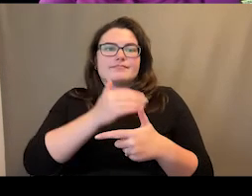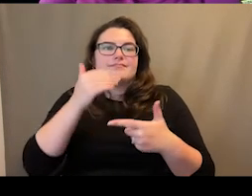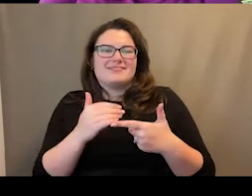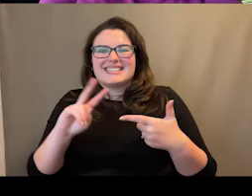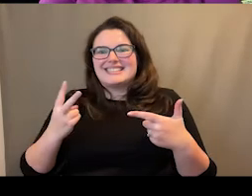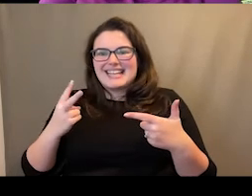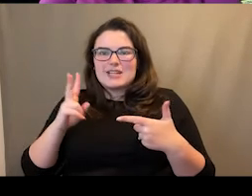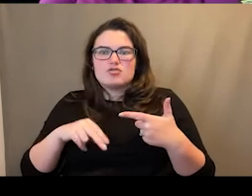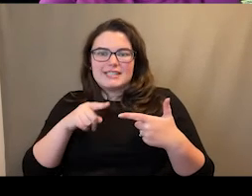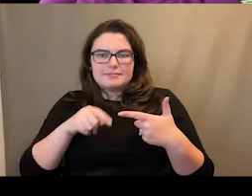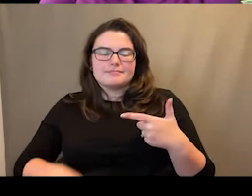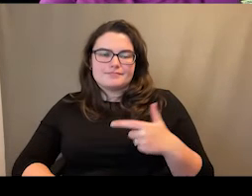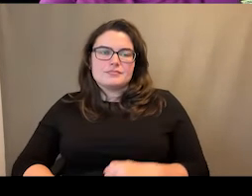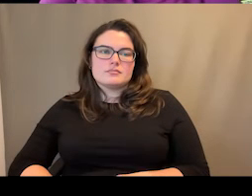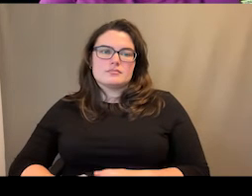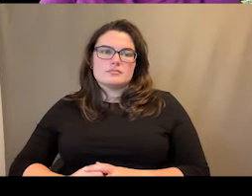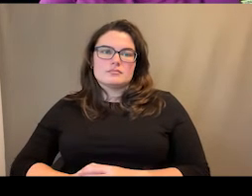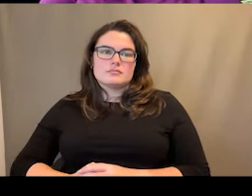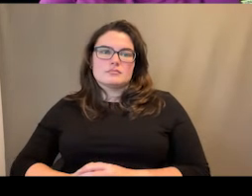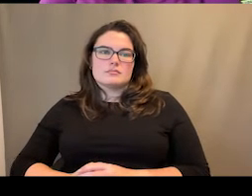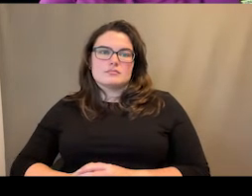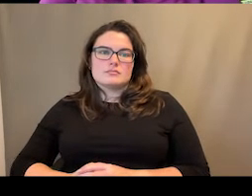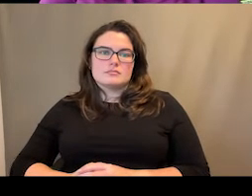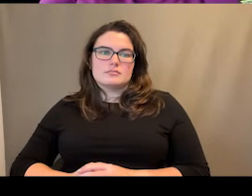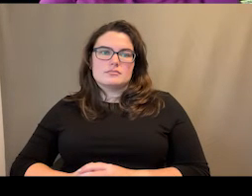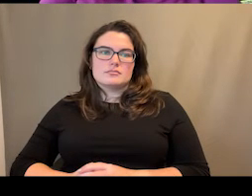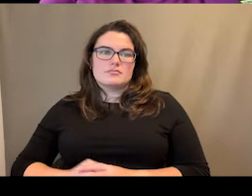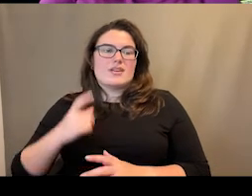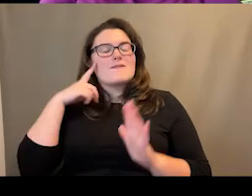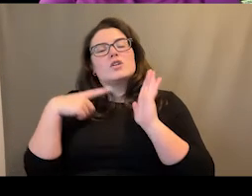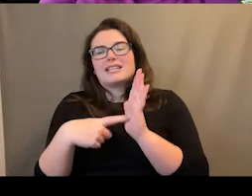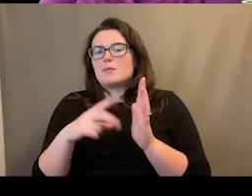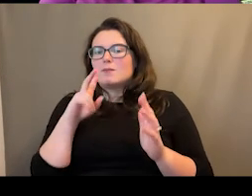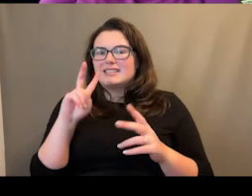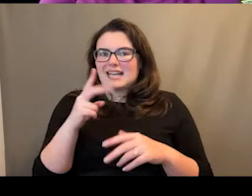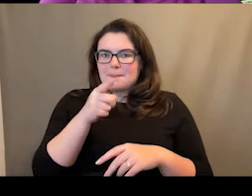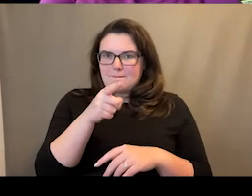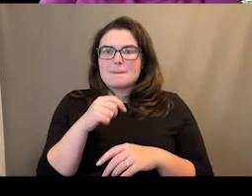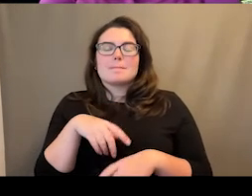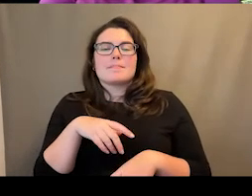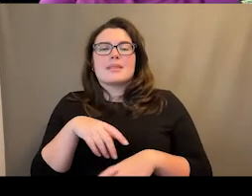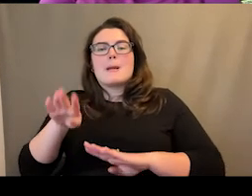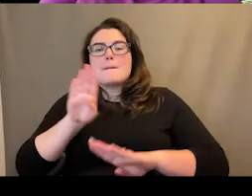who only work with other directorates, for instance, biological sciences,